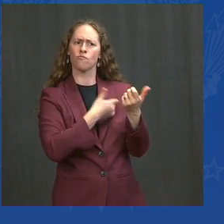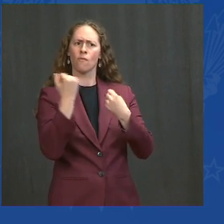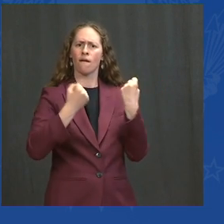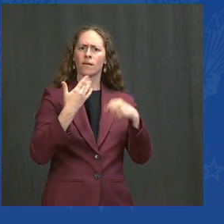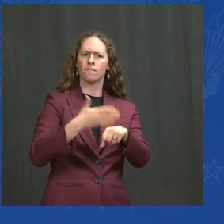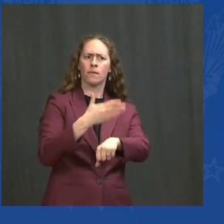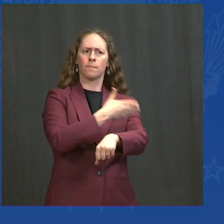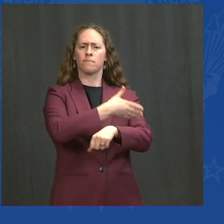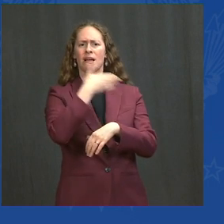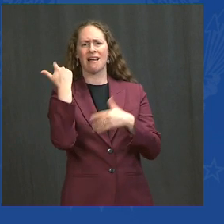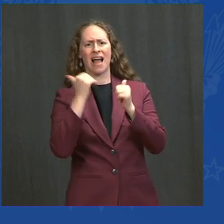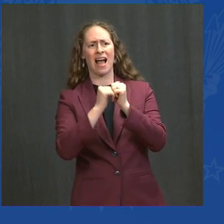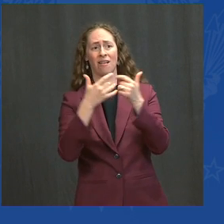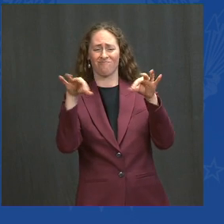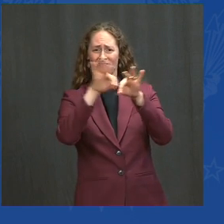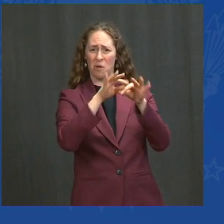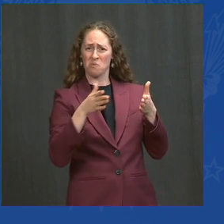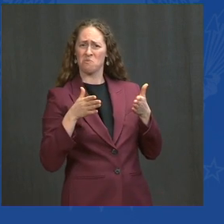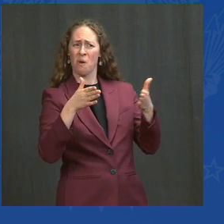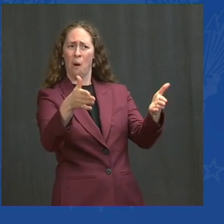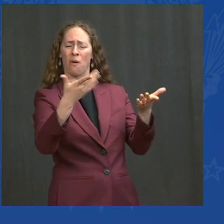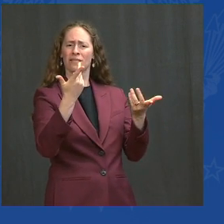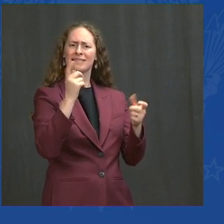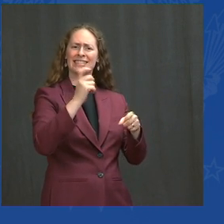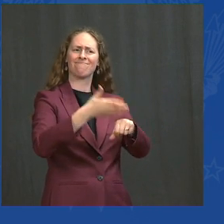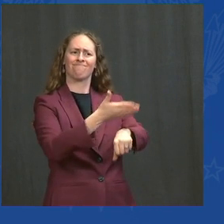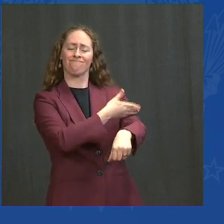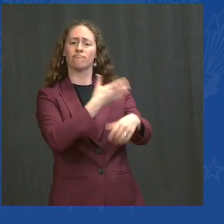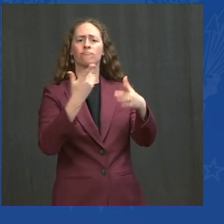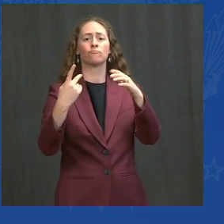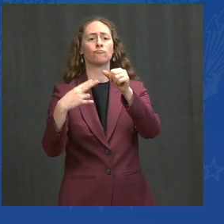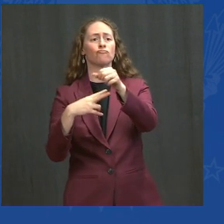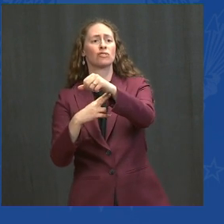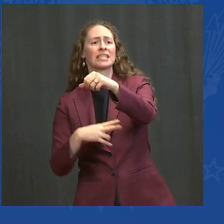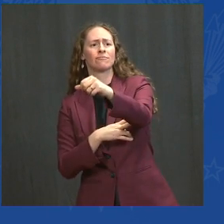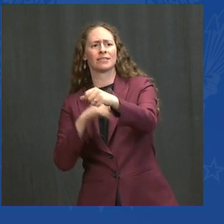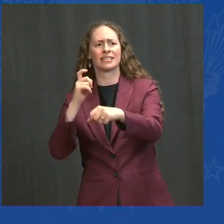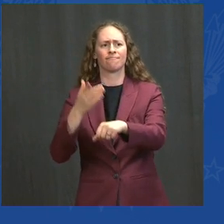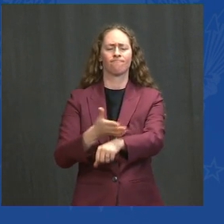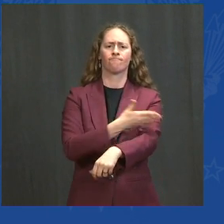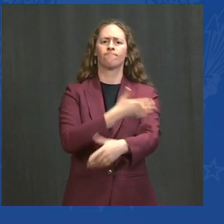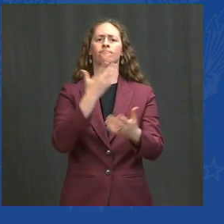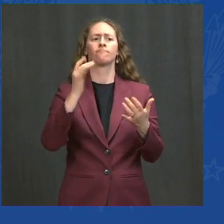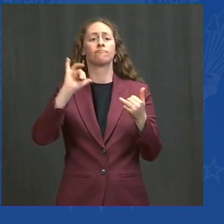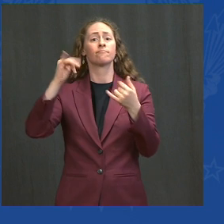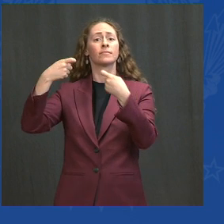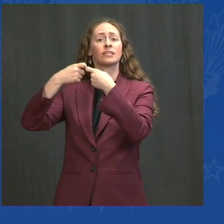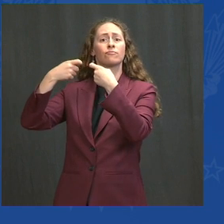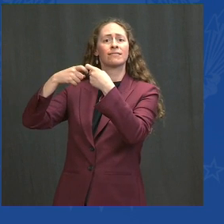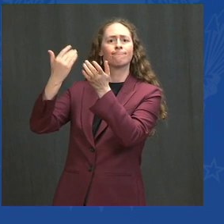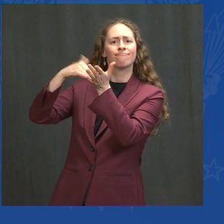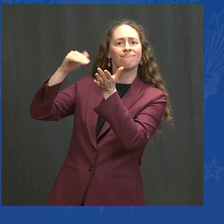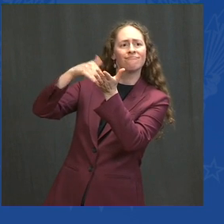to properly serve a community. I'm proud to say that lacrosse has led the way on this front